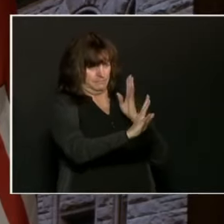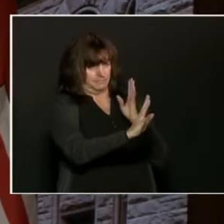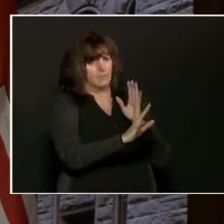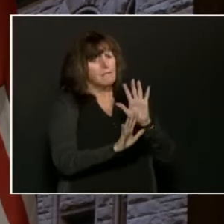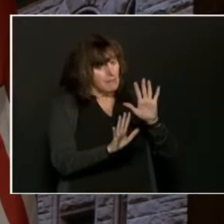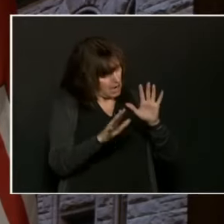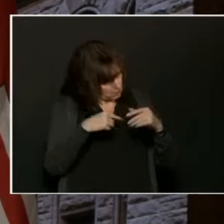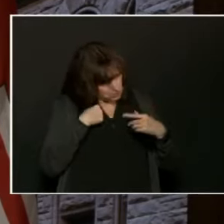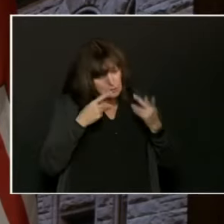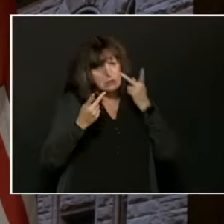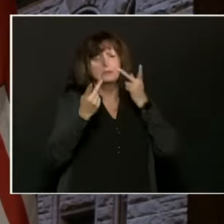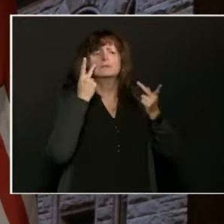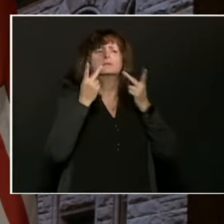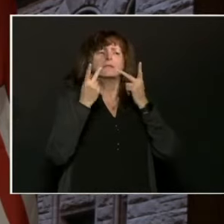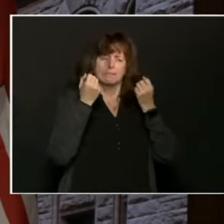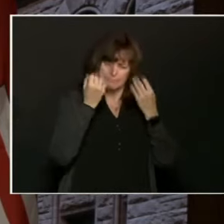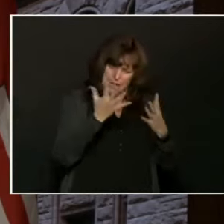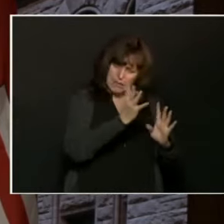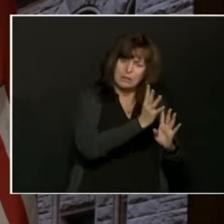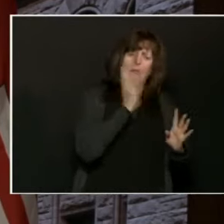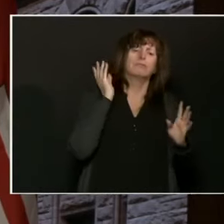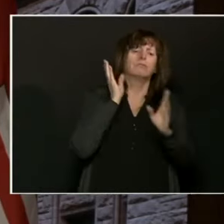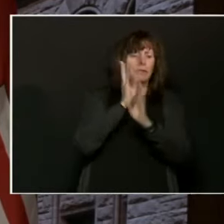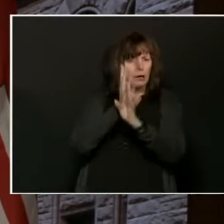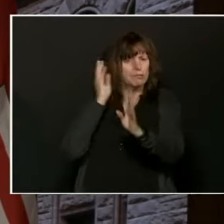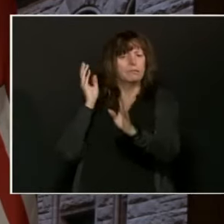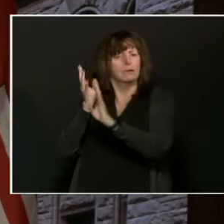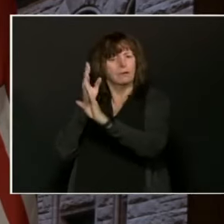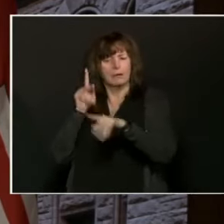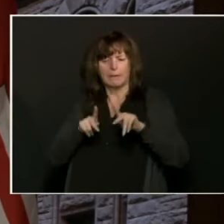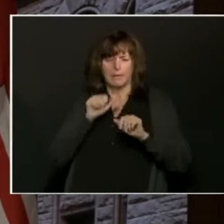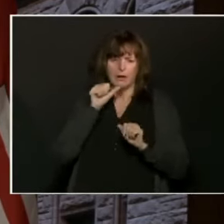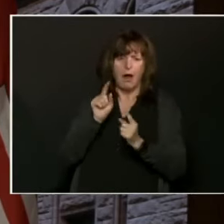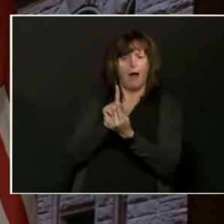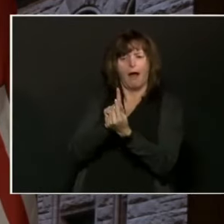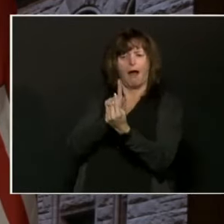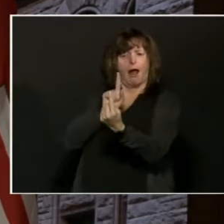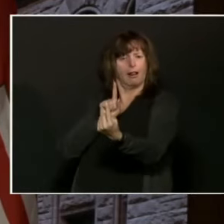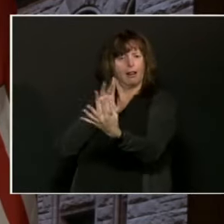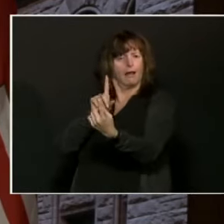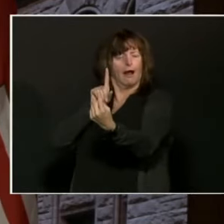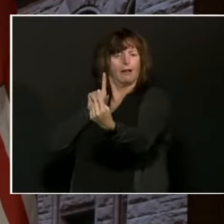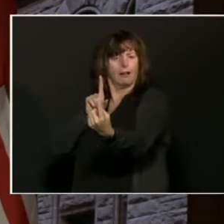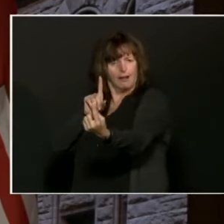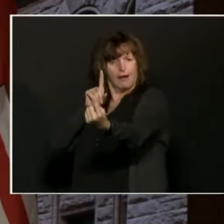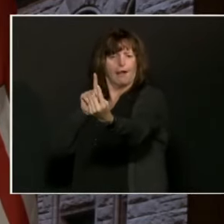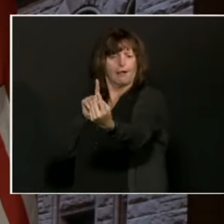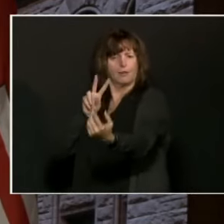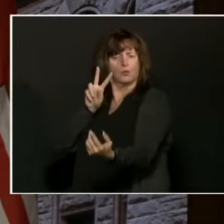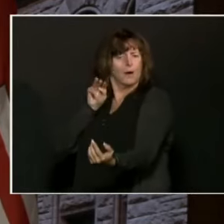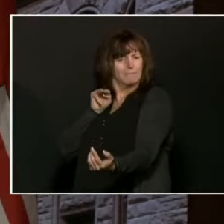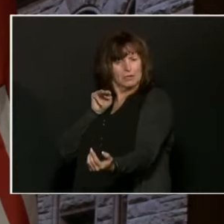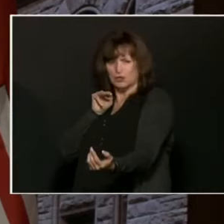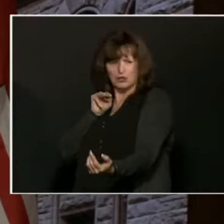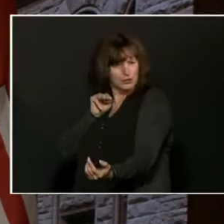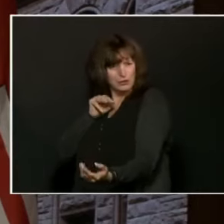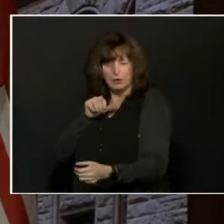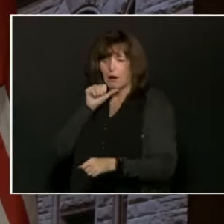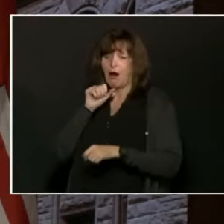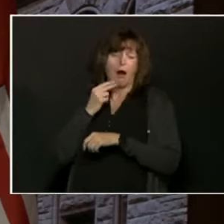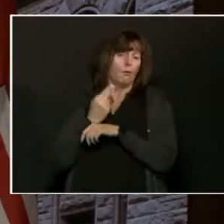WE HAVE SEEN BIG LINEUPS, LOTS